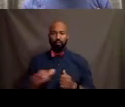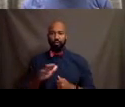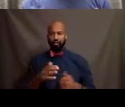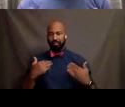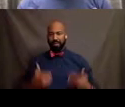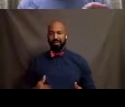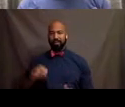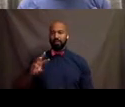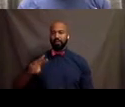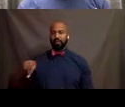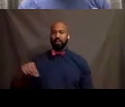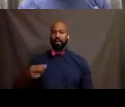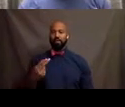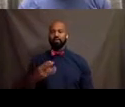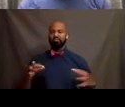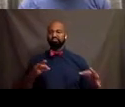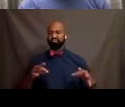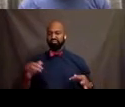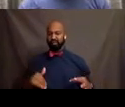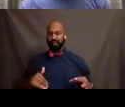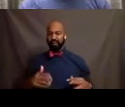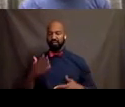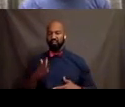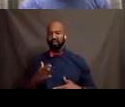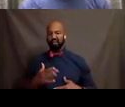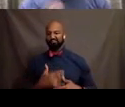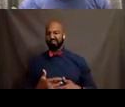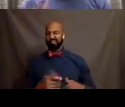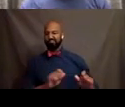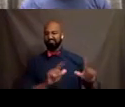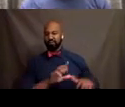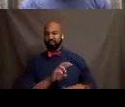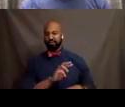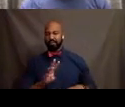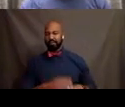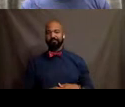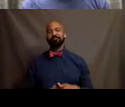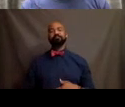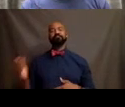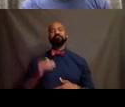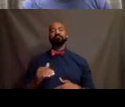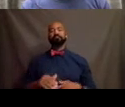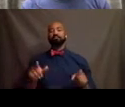Just changing gears a little bit, the University of California, San Francisco, and I've got the website up there,